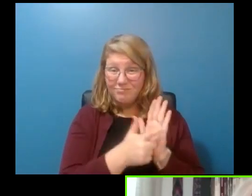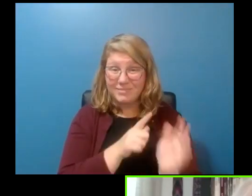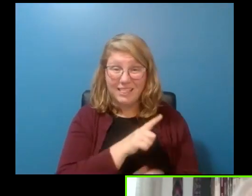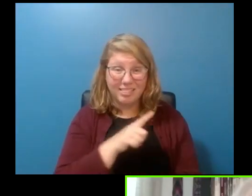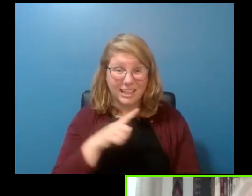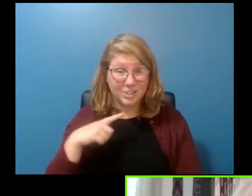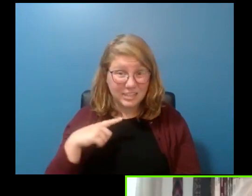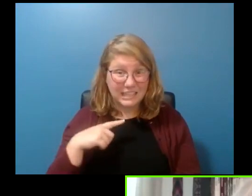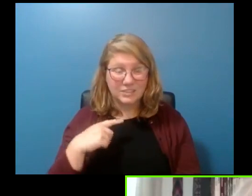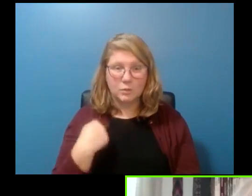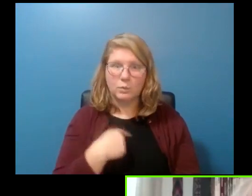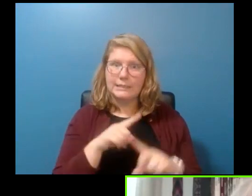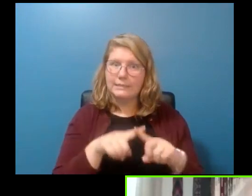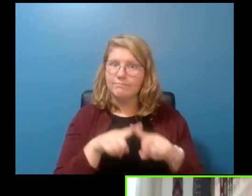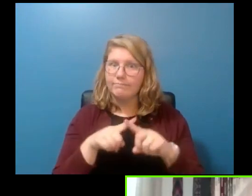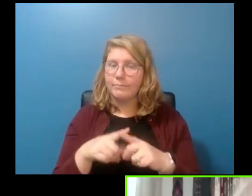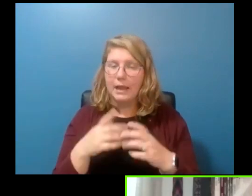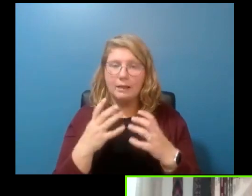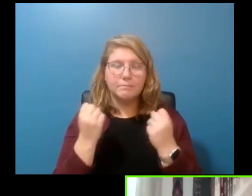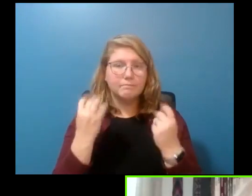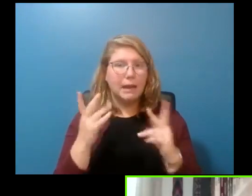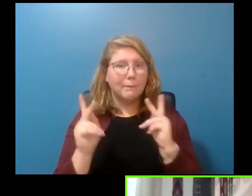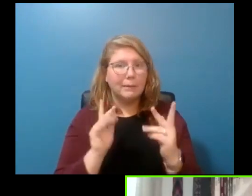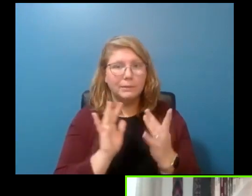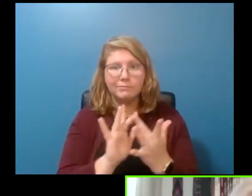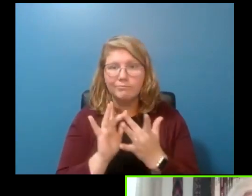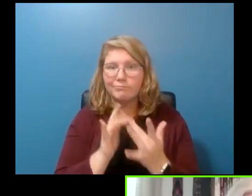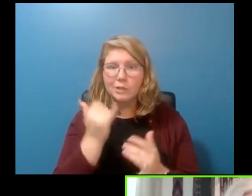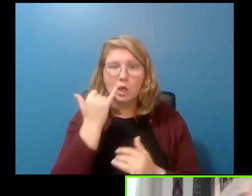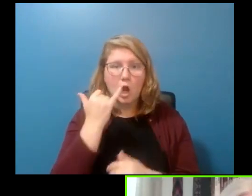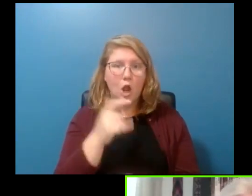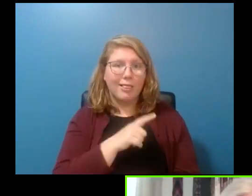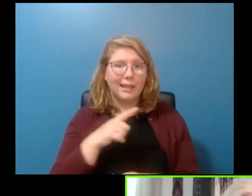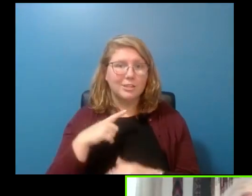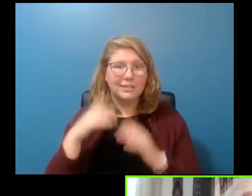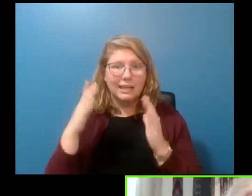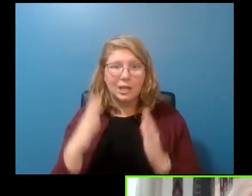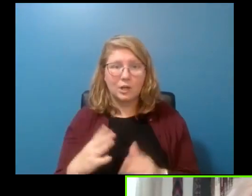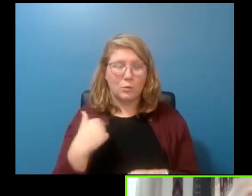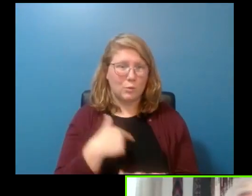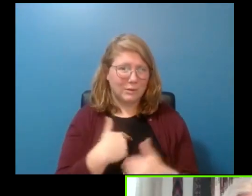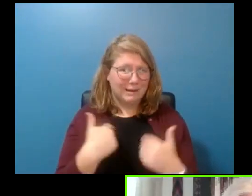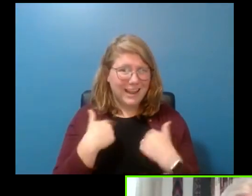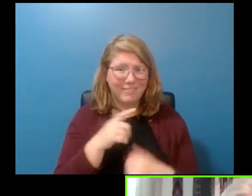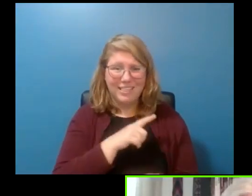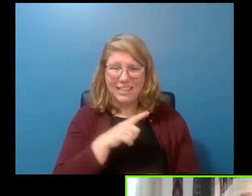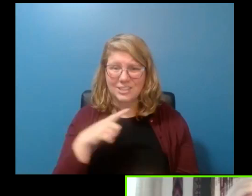know that that navigation. Systems and the supports are incredibly important.